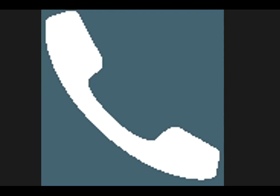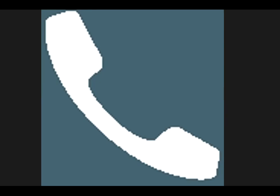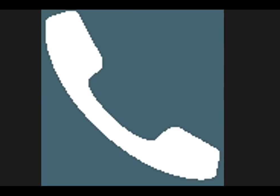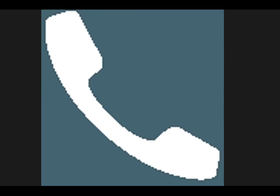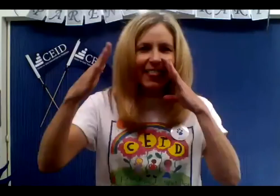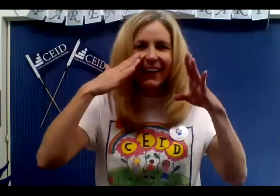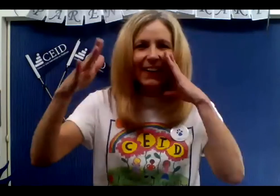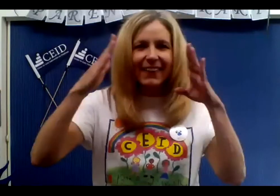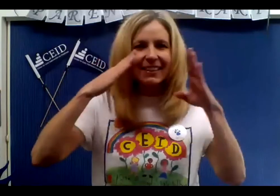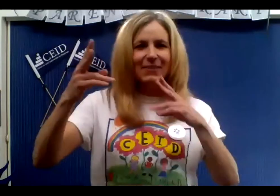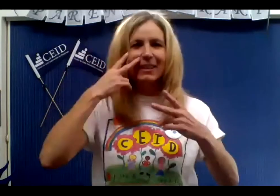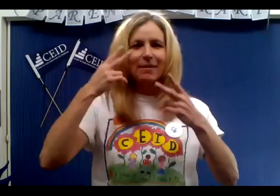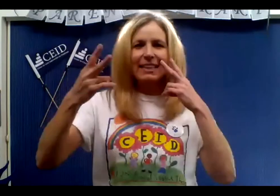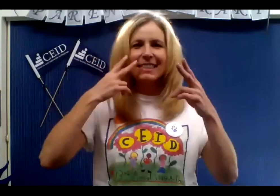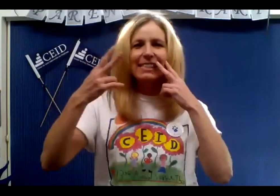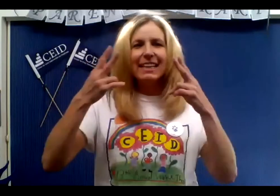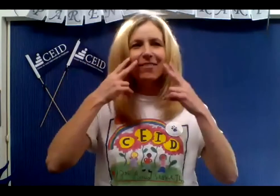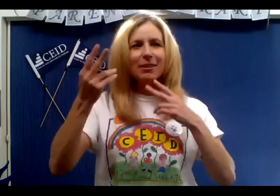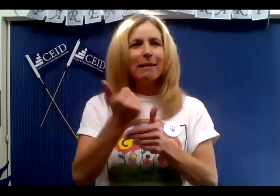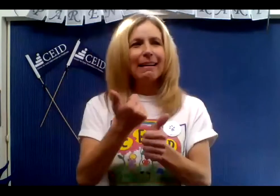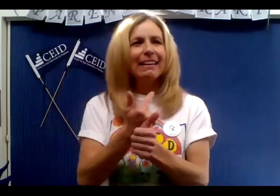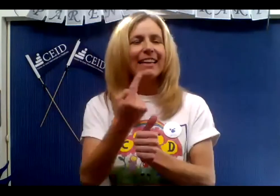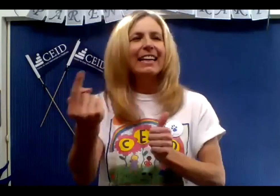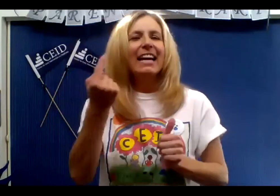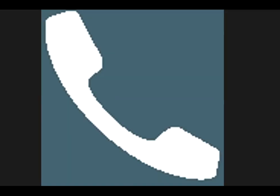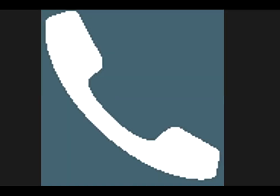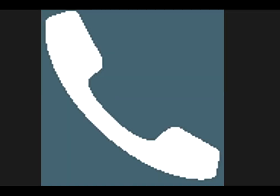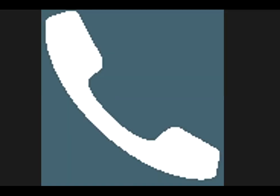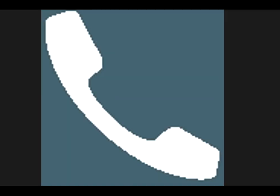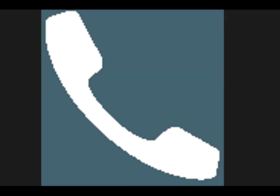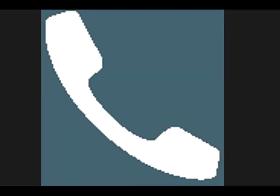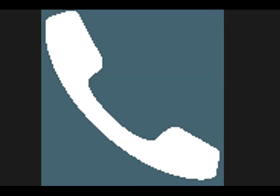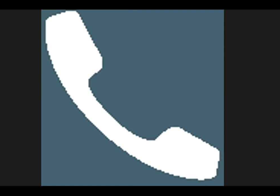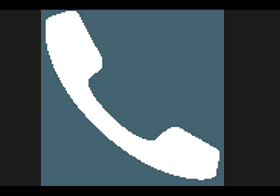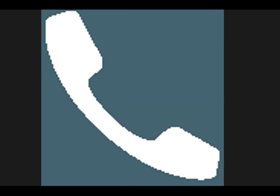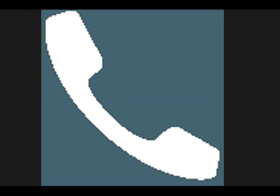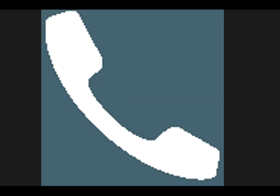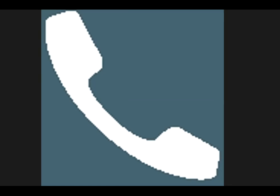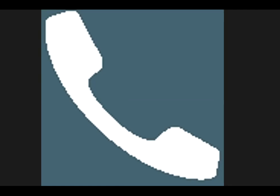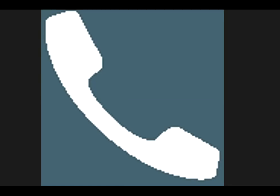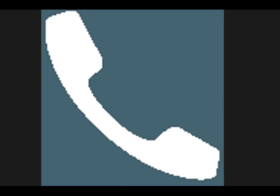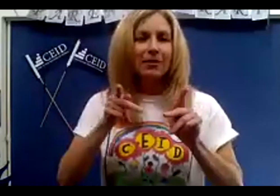Dickeson, hello, it's really great to see everyone. For this we actually are gonna ask people